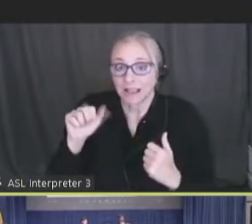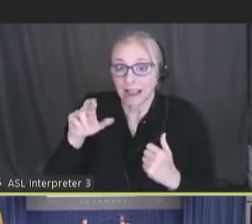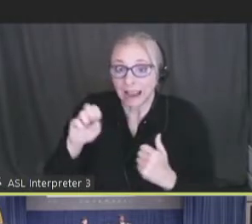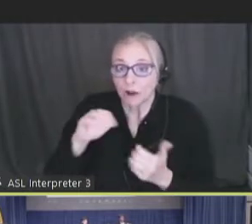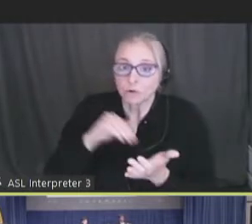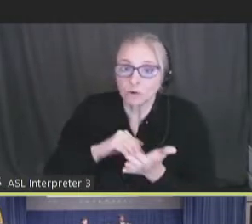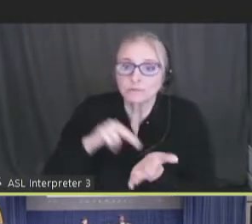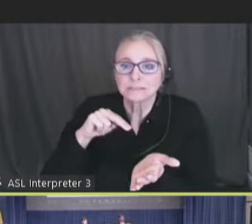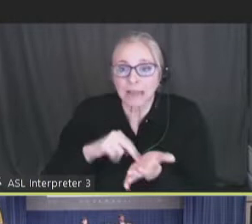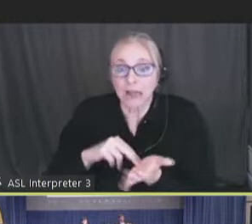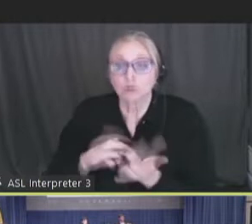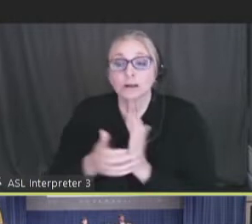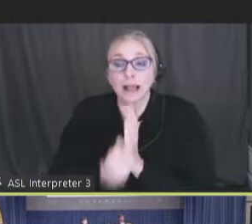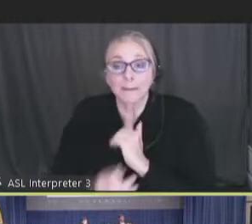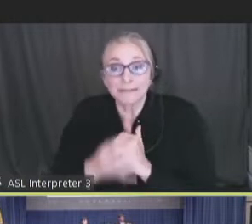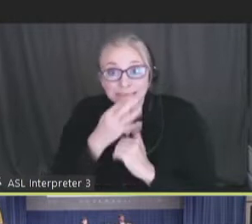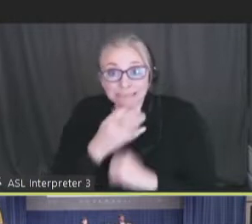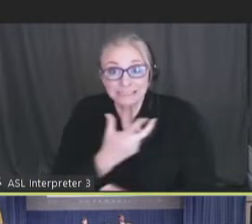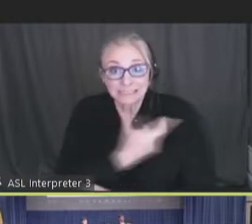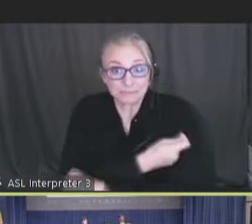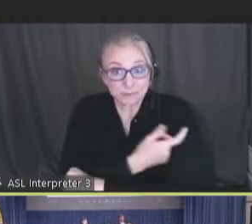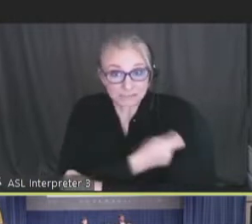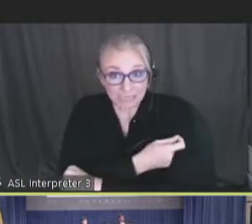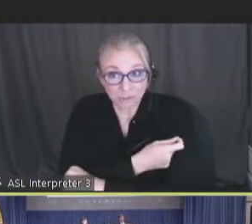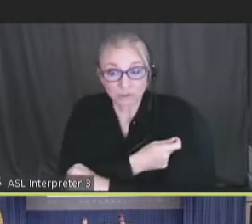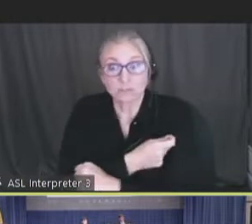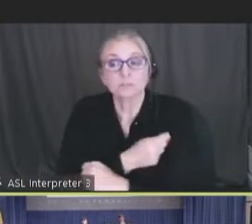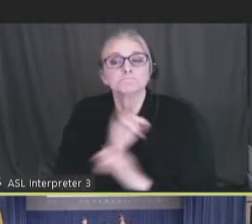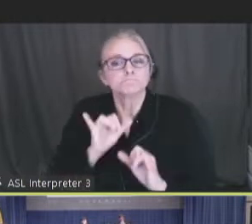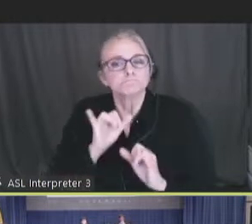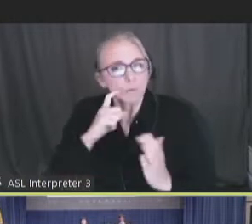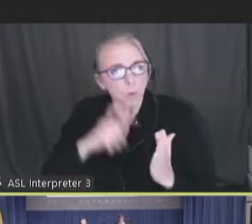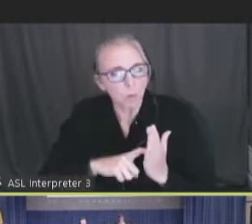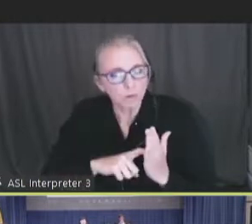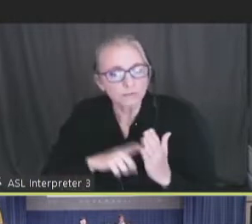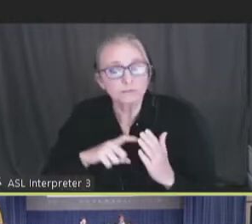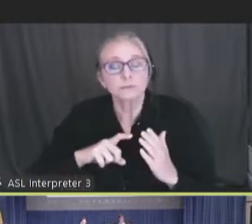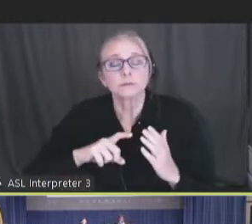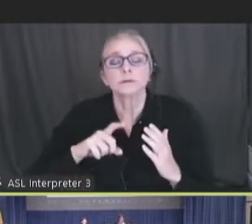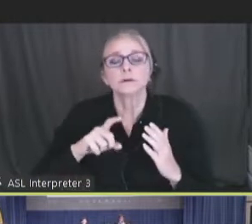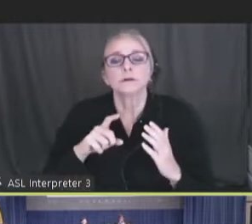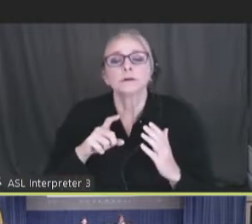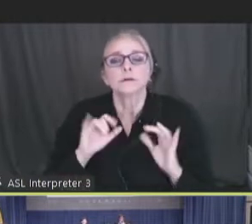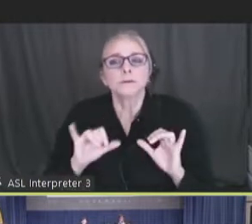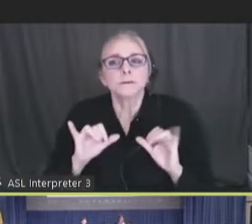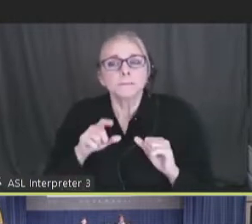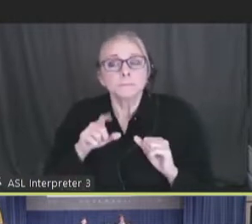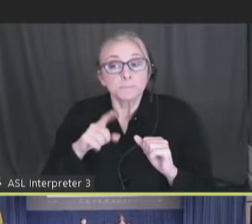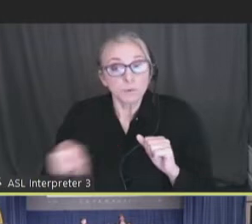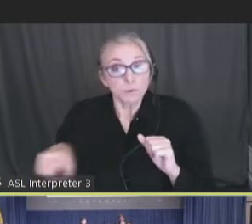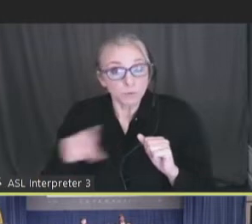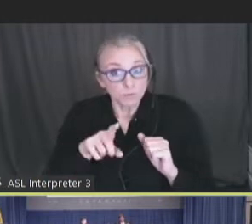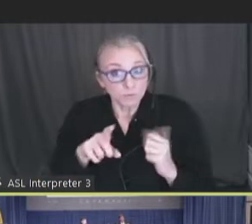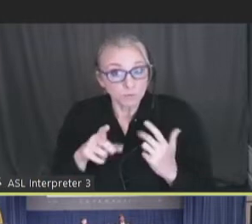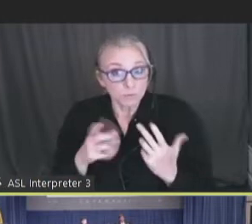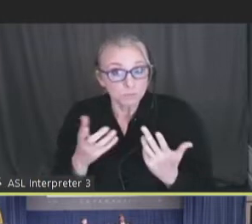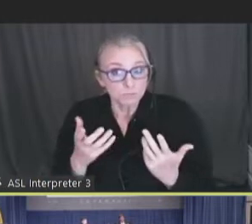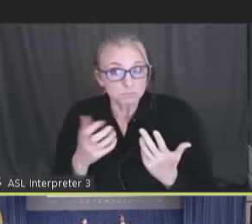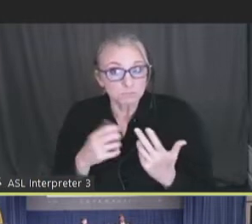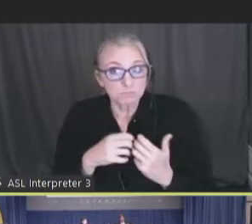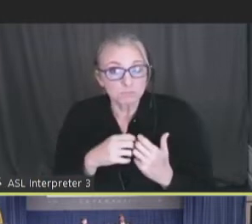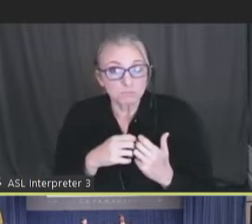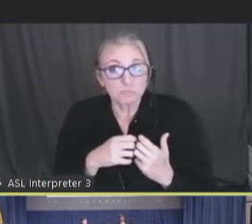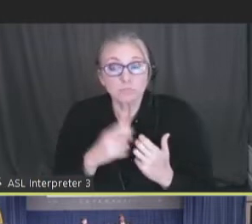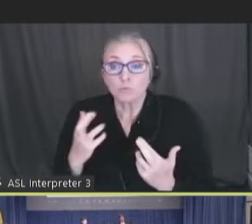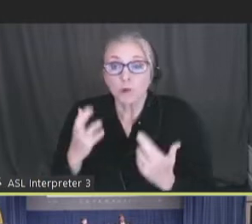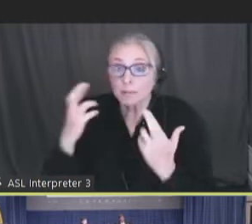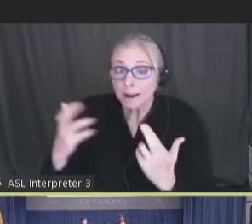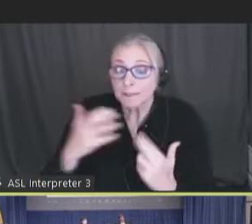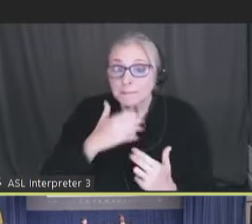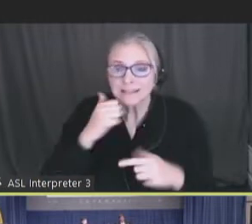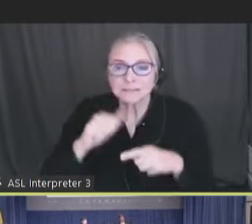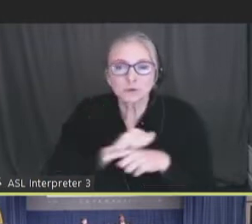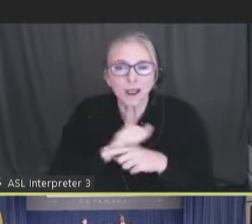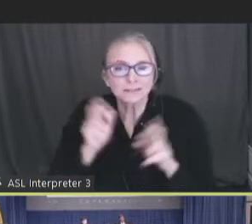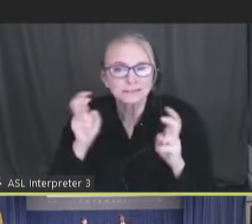competency and immunization caught my attention. Do you all have -- recommended best practices is